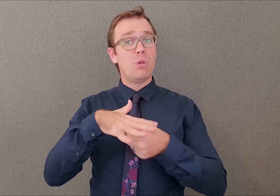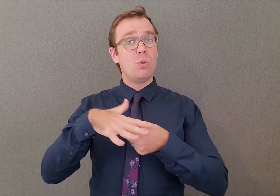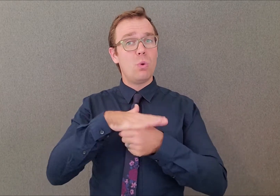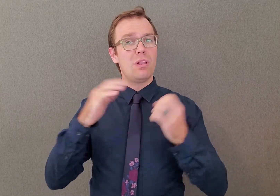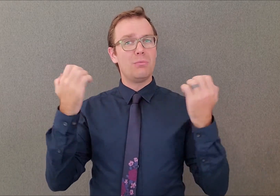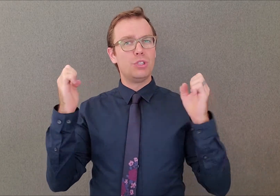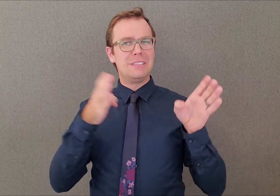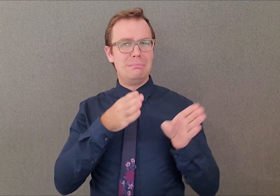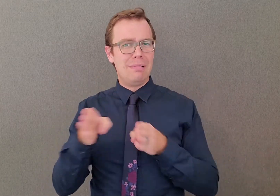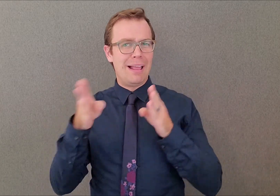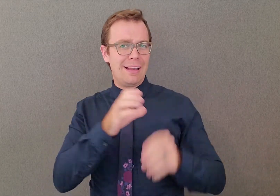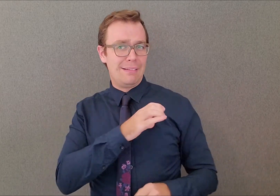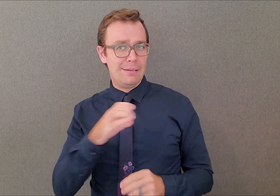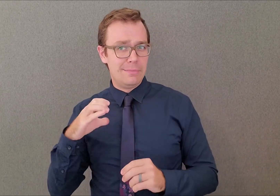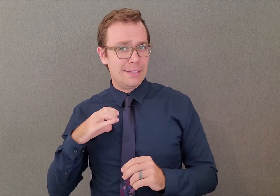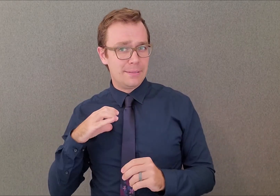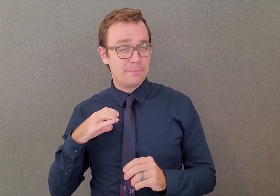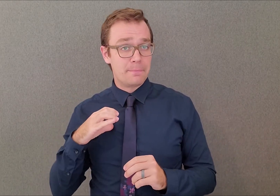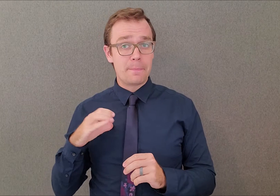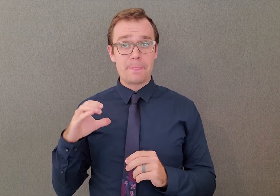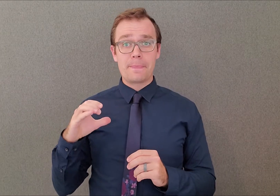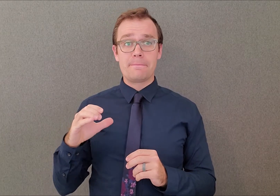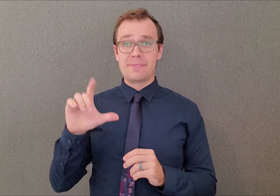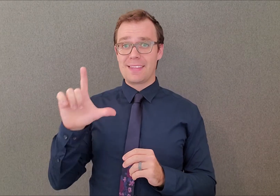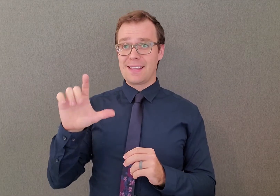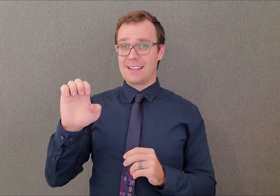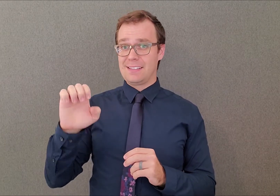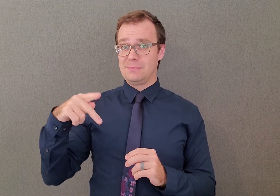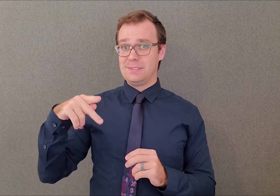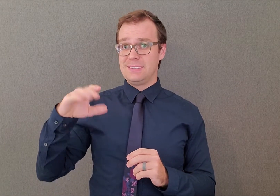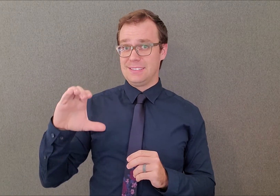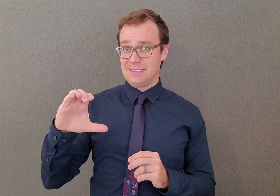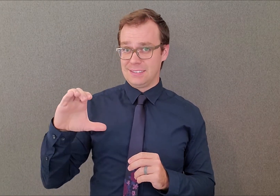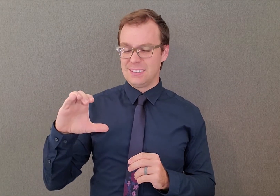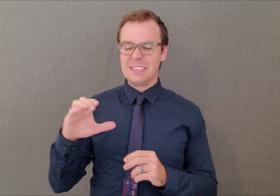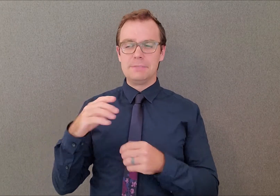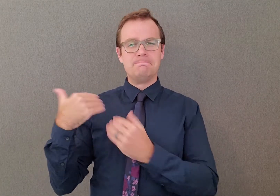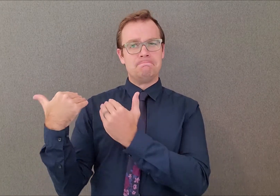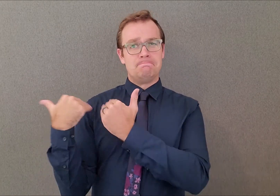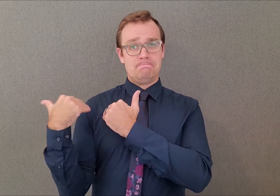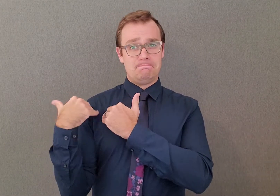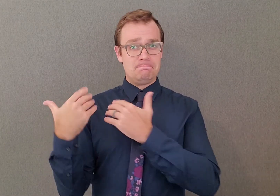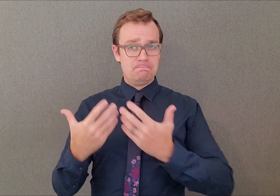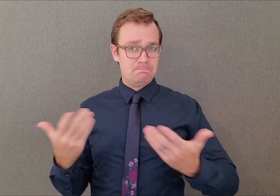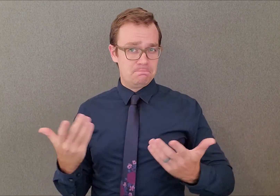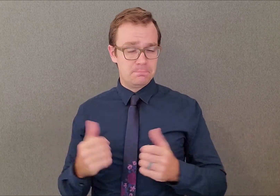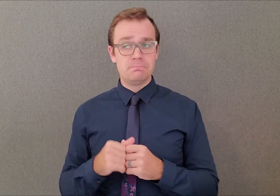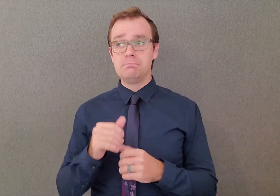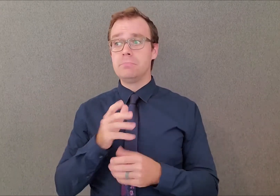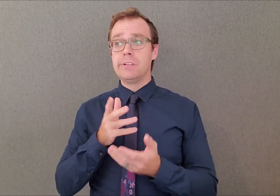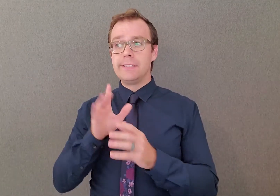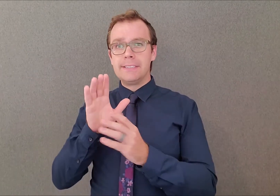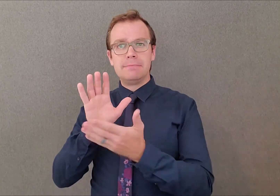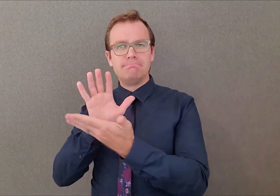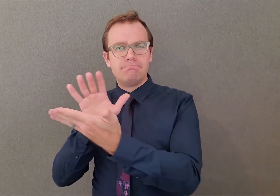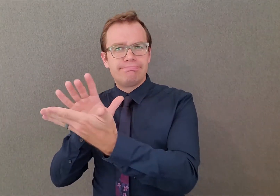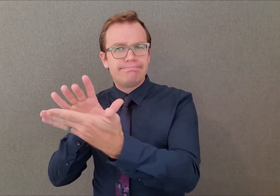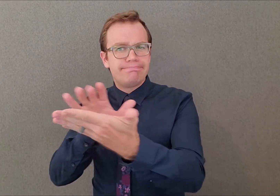Planning Committees, LEPCs, whose responsibilities include collecting information